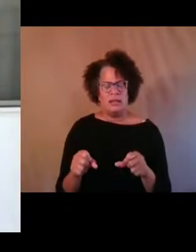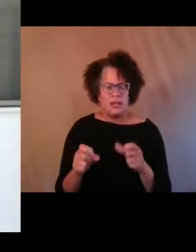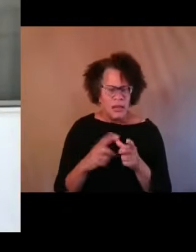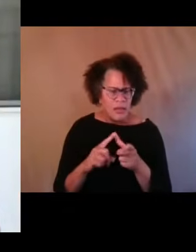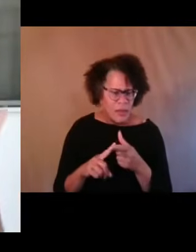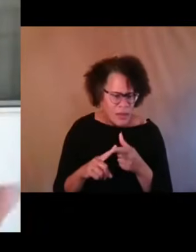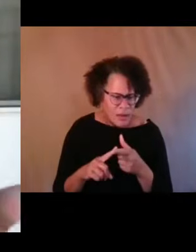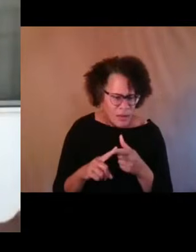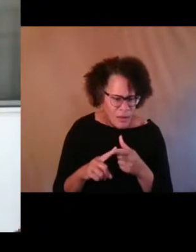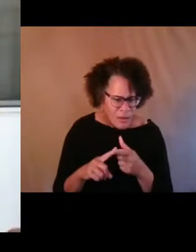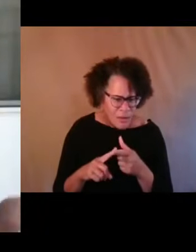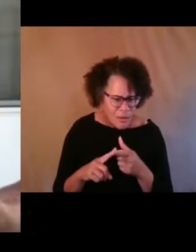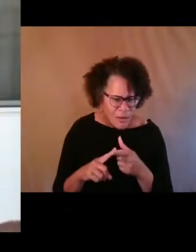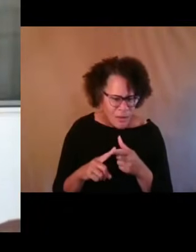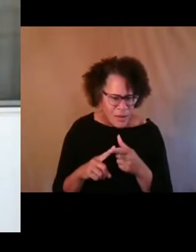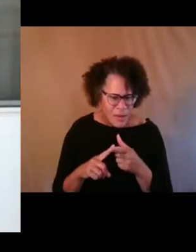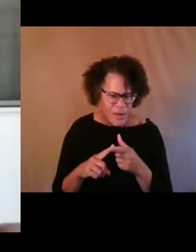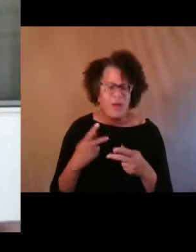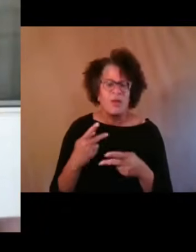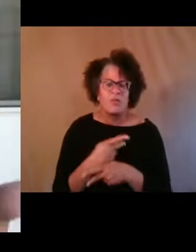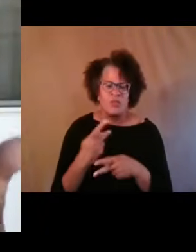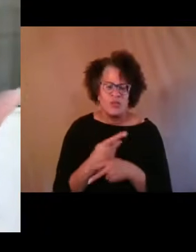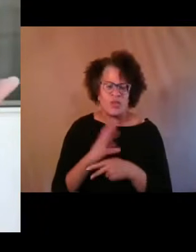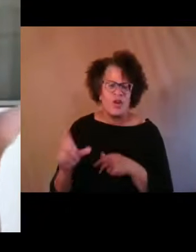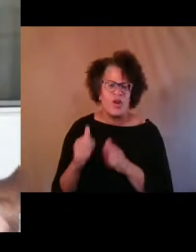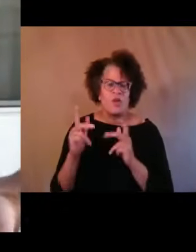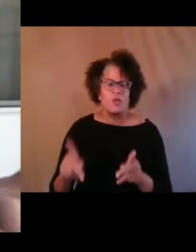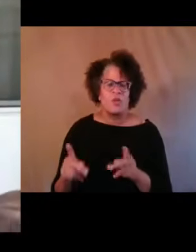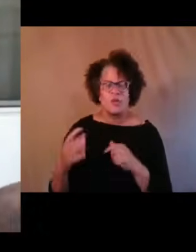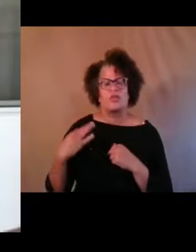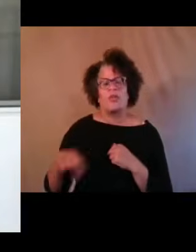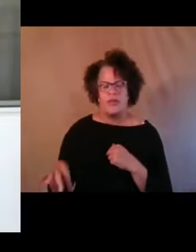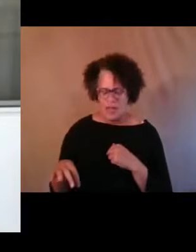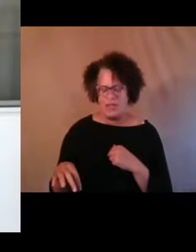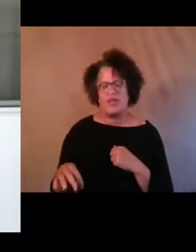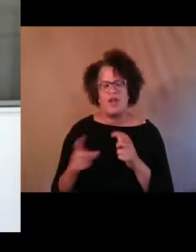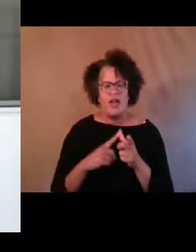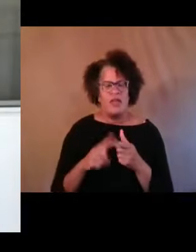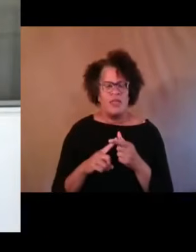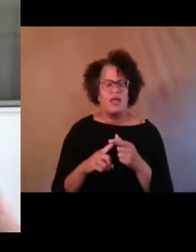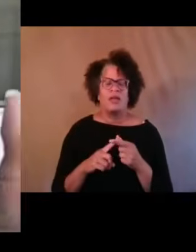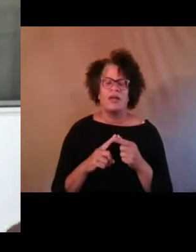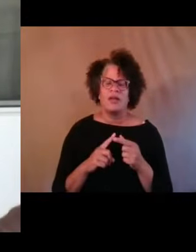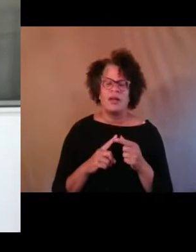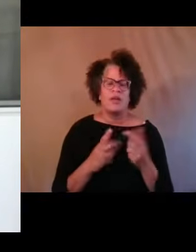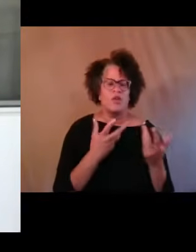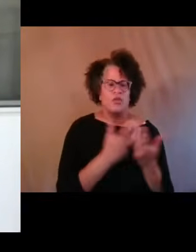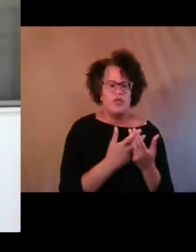And for disabled folks of that time, you fit into one of two categories broadly,